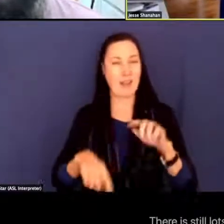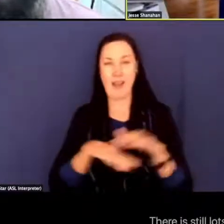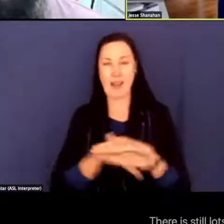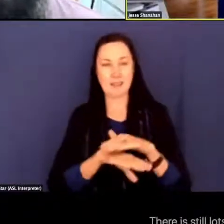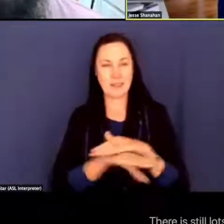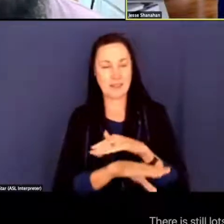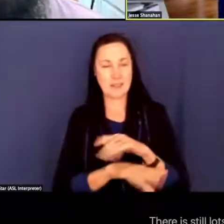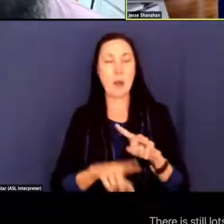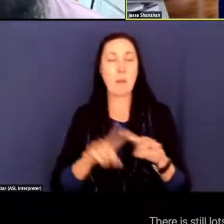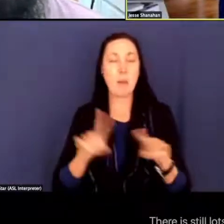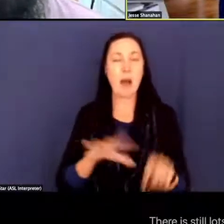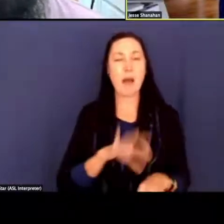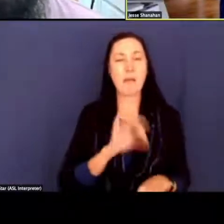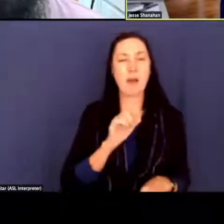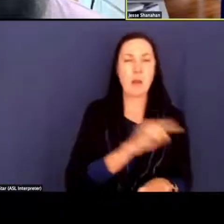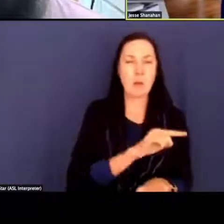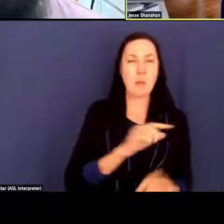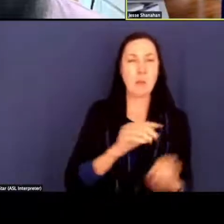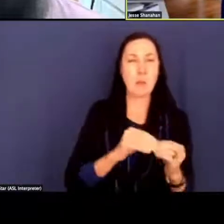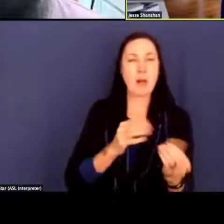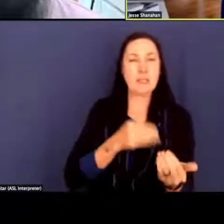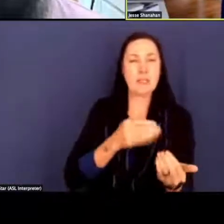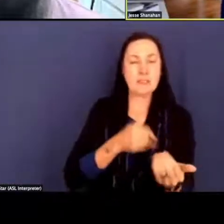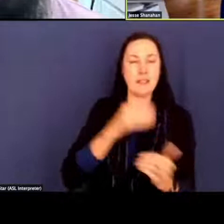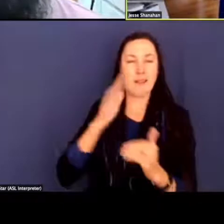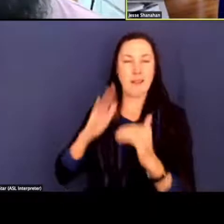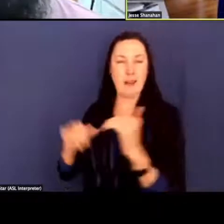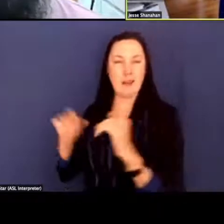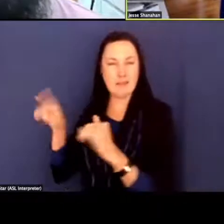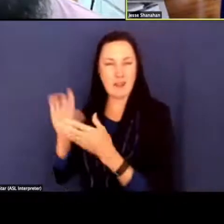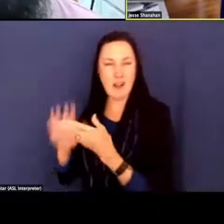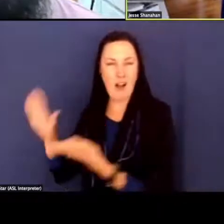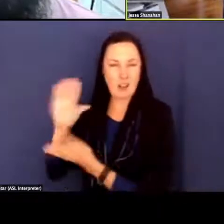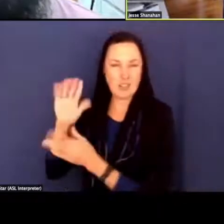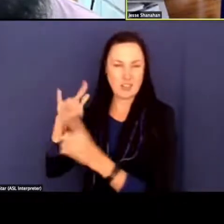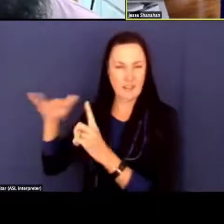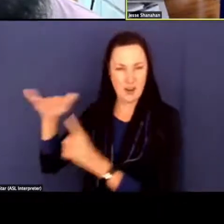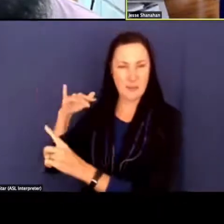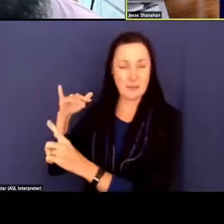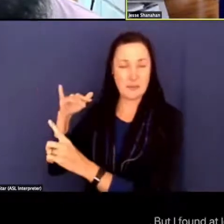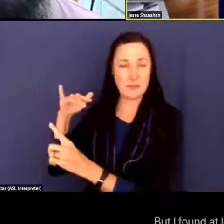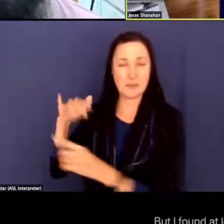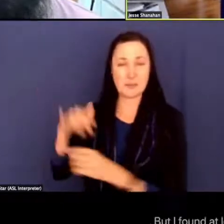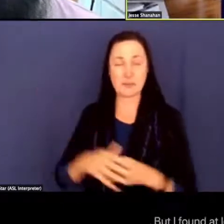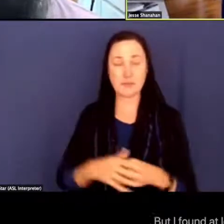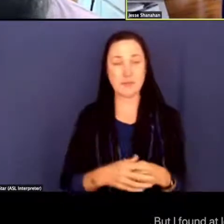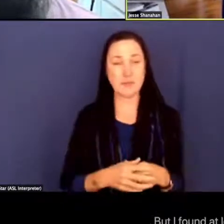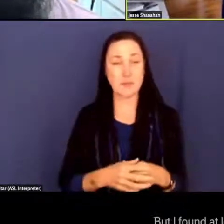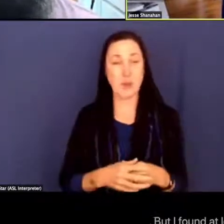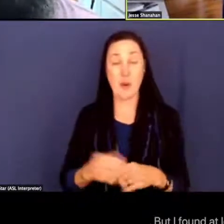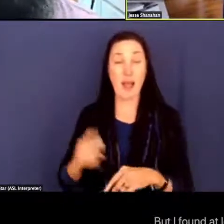accommodating than academia so while I cannot continue my astronomy research necessarily I'm